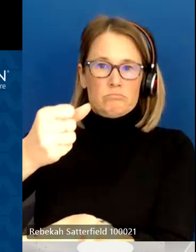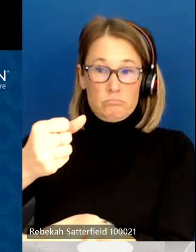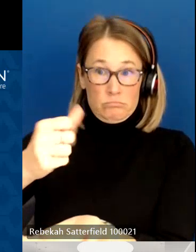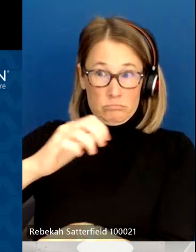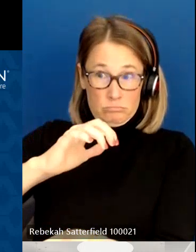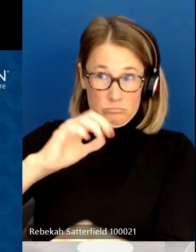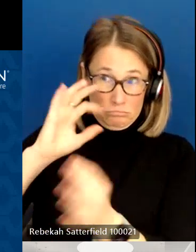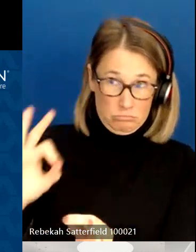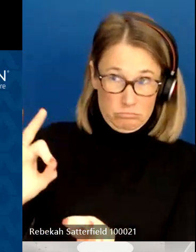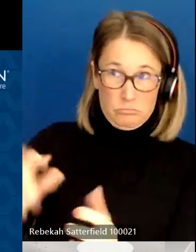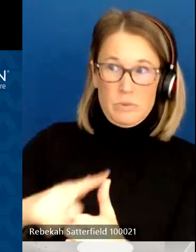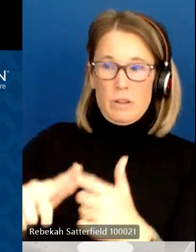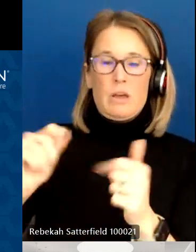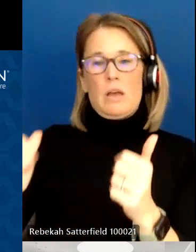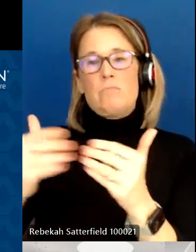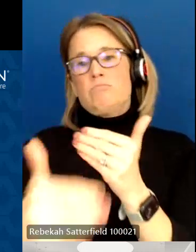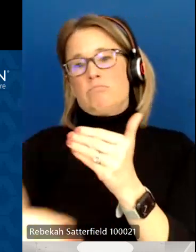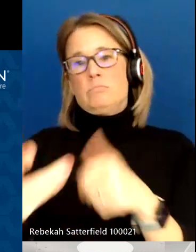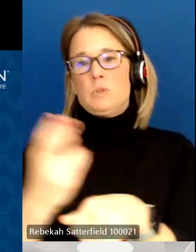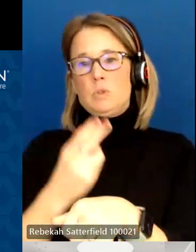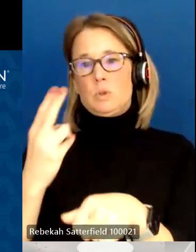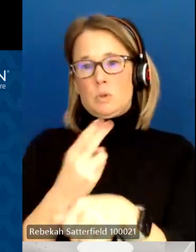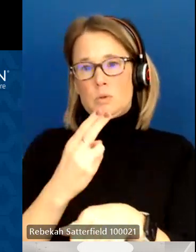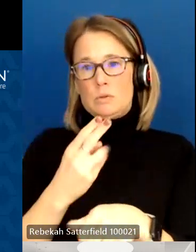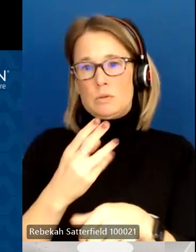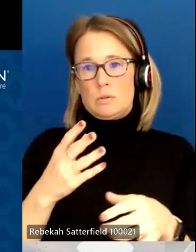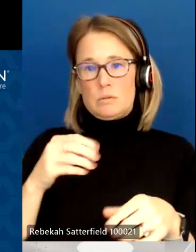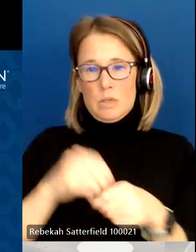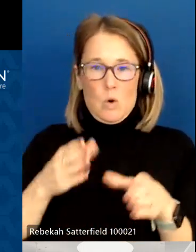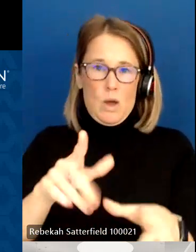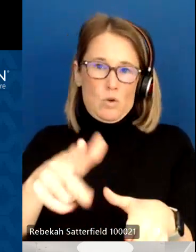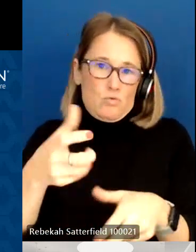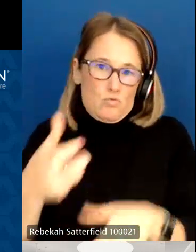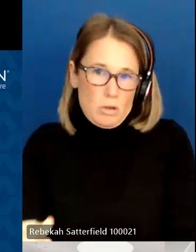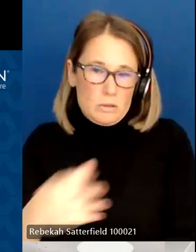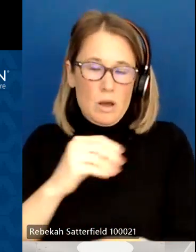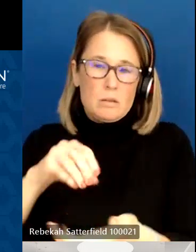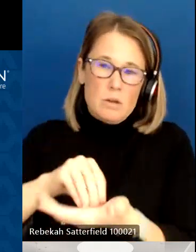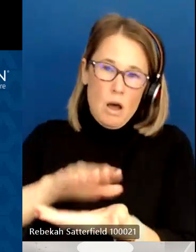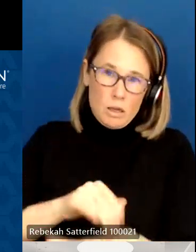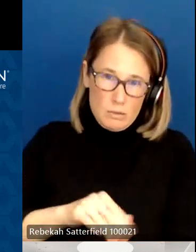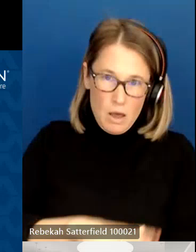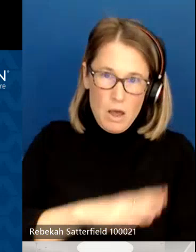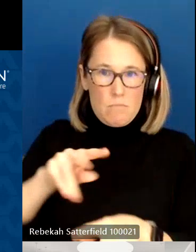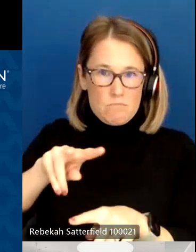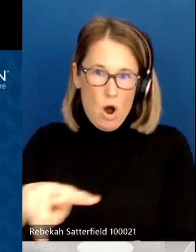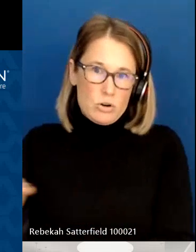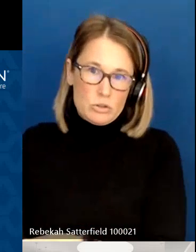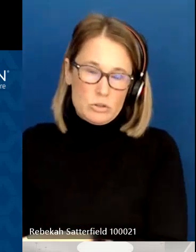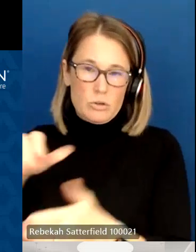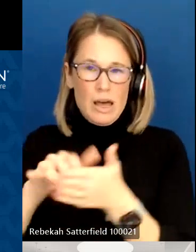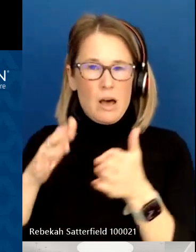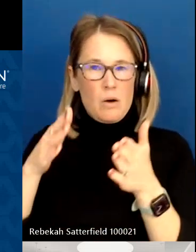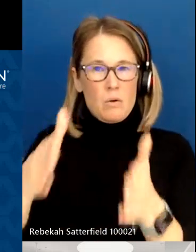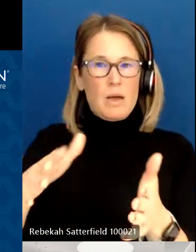a trustworthy way and there's a documented way of using it monitoring it that has uh sasi regulatory